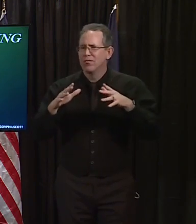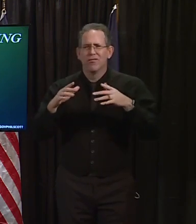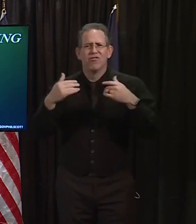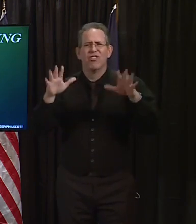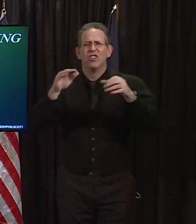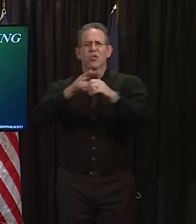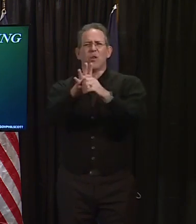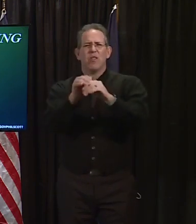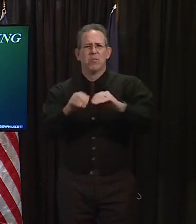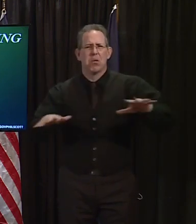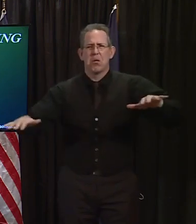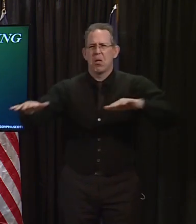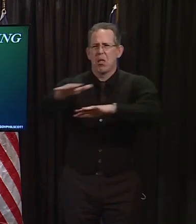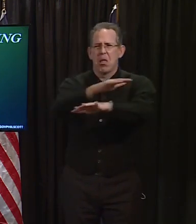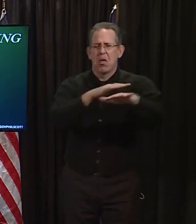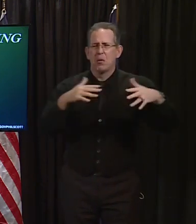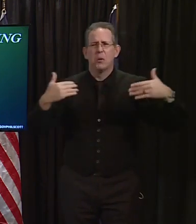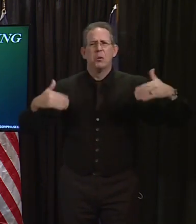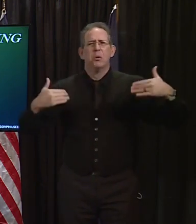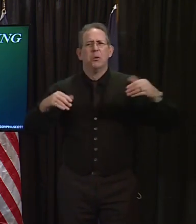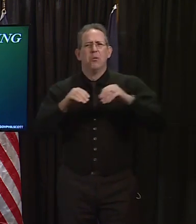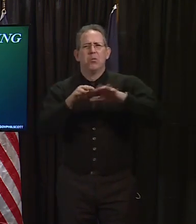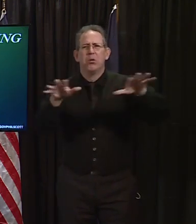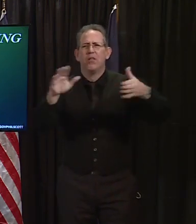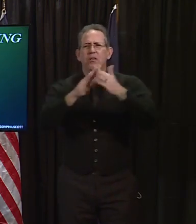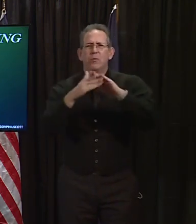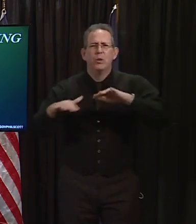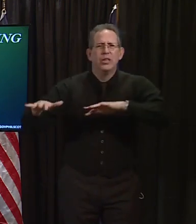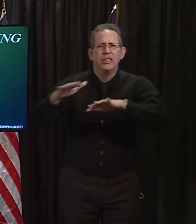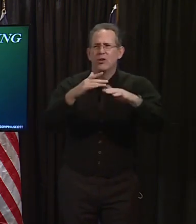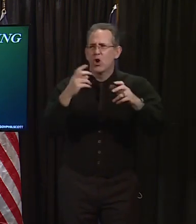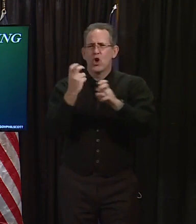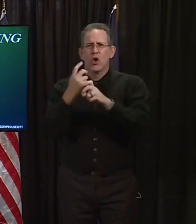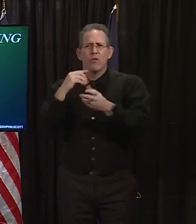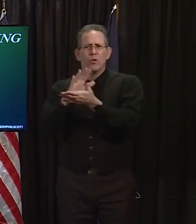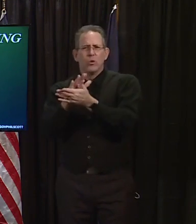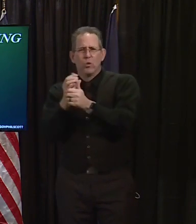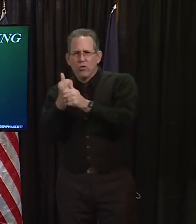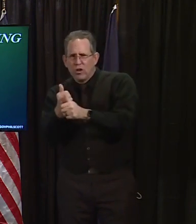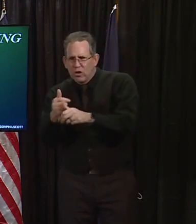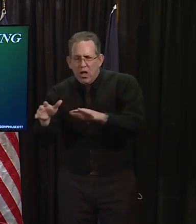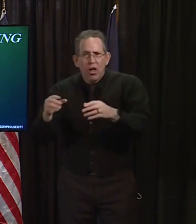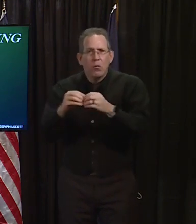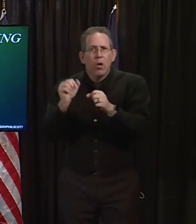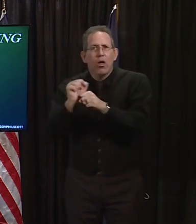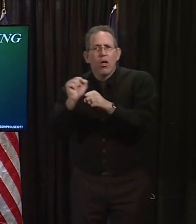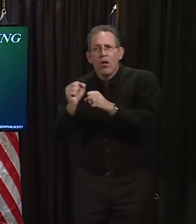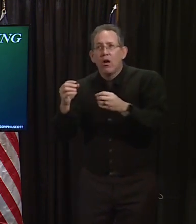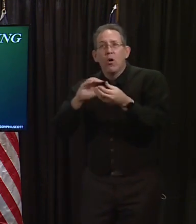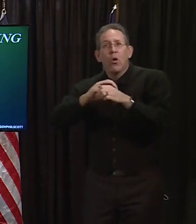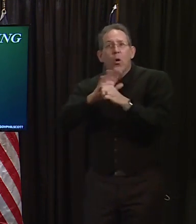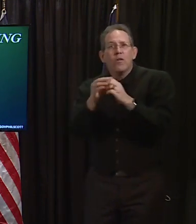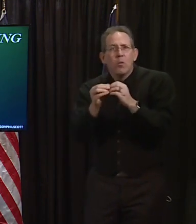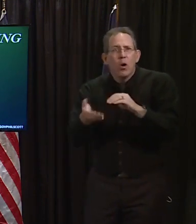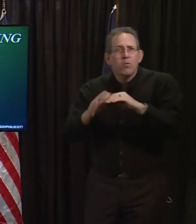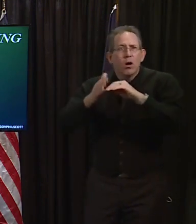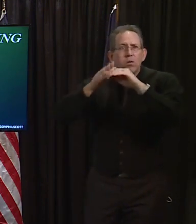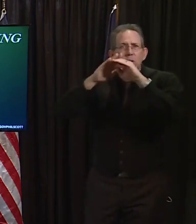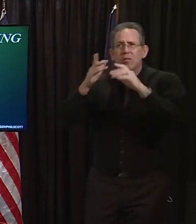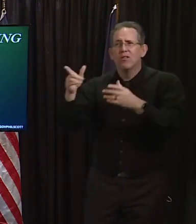tracing and testing since. And the crowd was spreading so much faster in our processes and contact tracing and testing. Stay had difficulty keeping up.